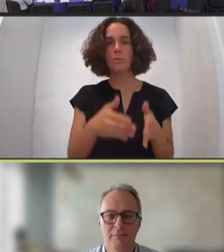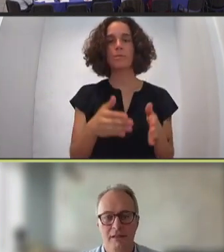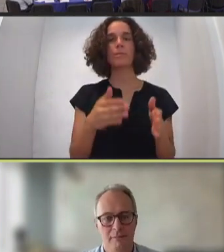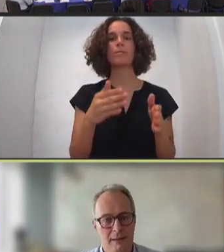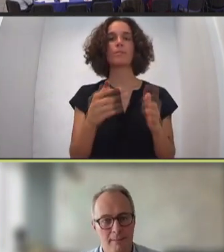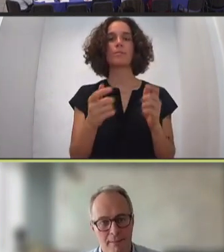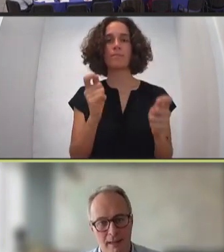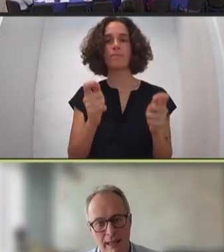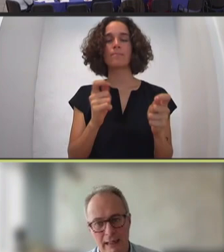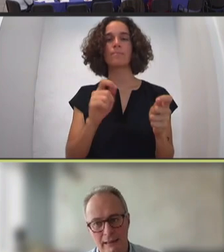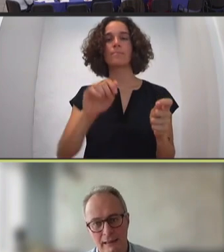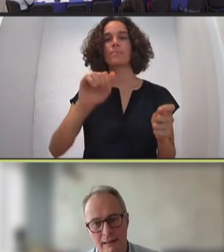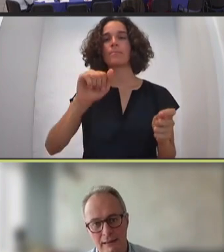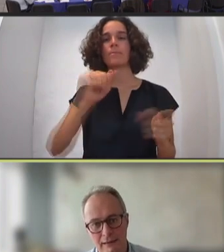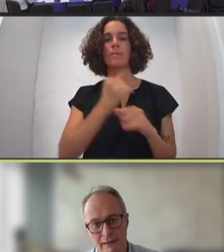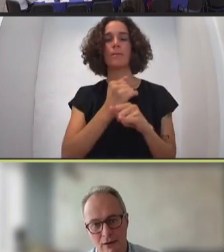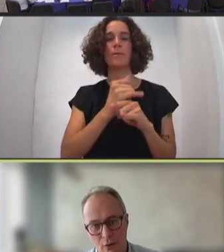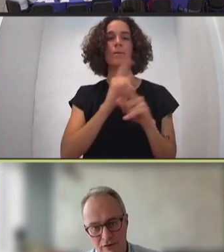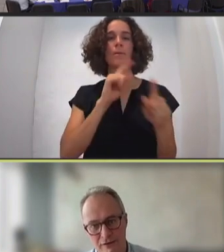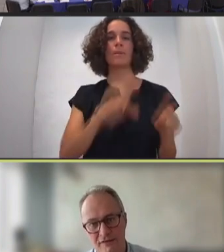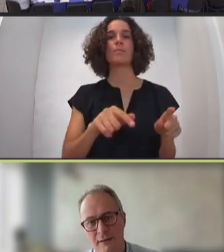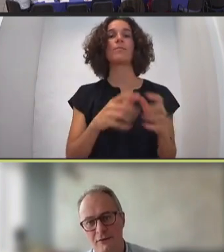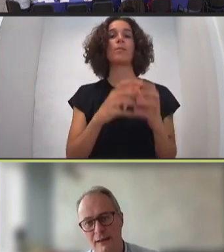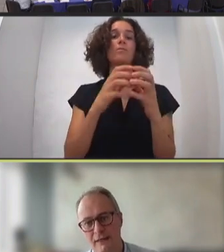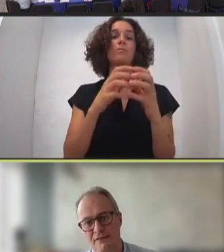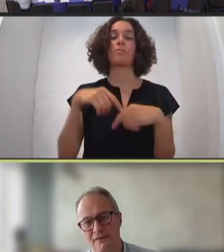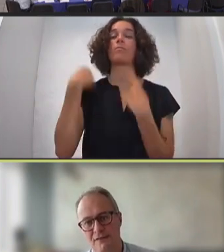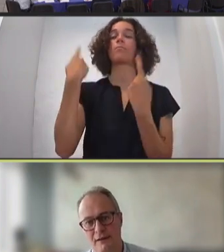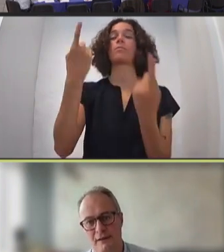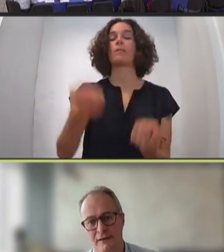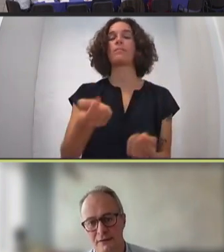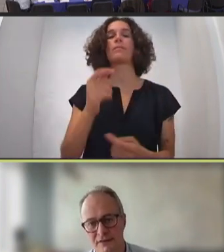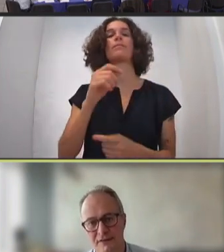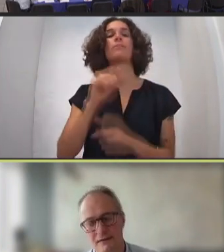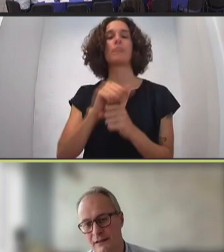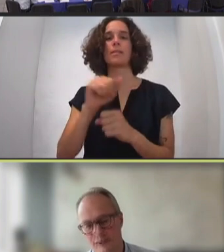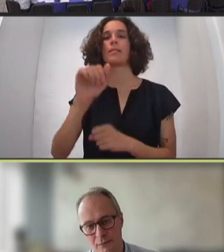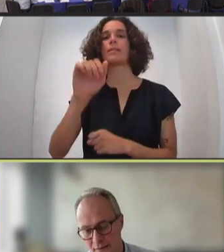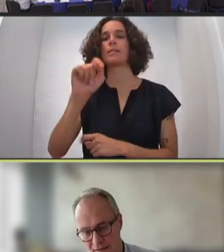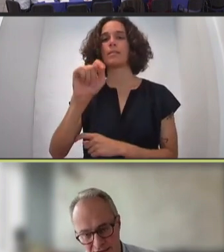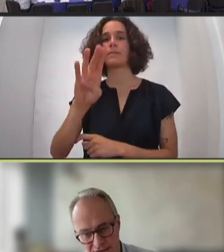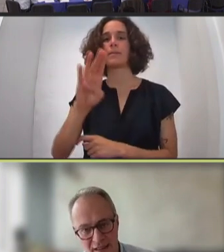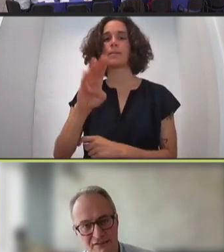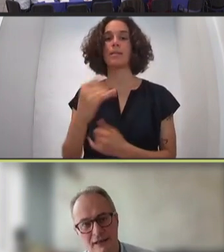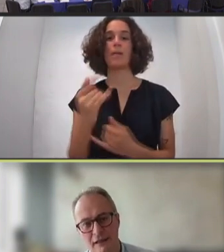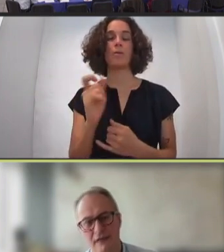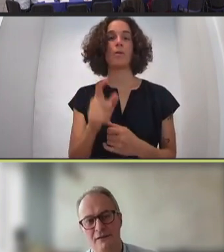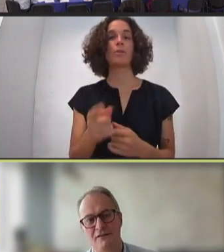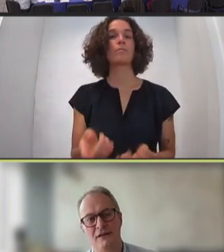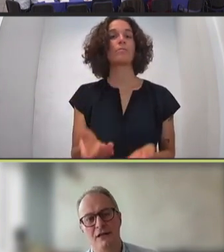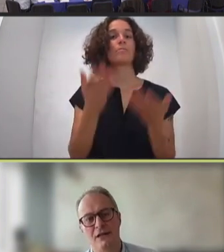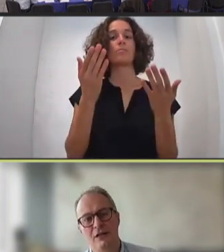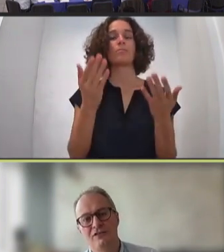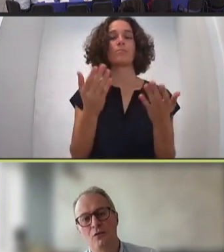Mtb, and then the question has been raised recently, or maybe since last 10 years. So,